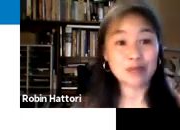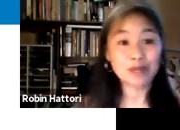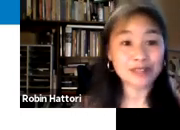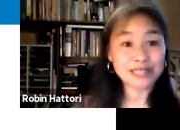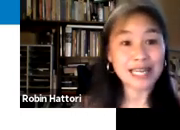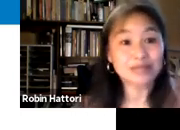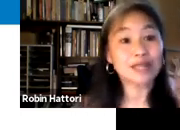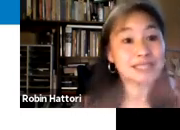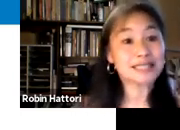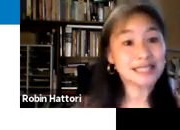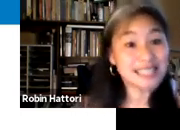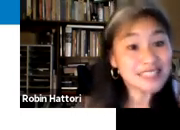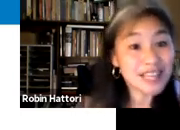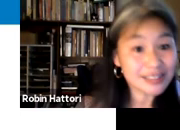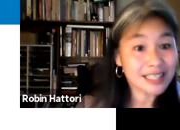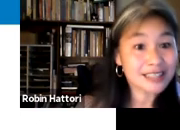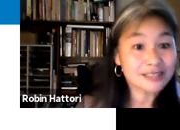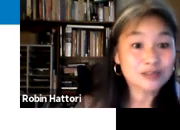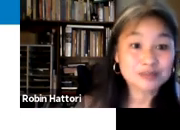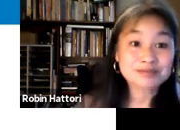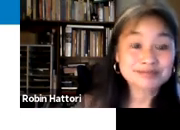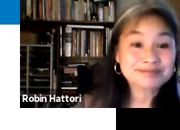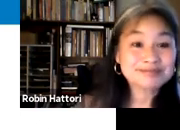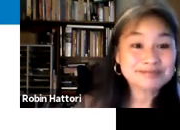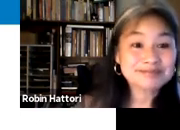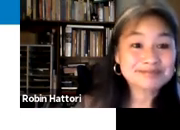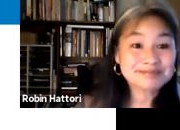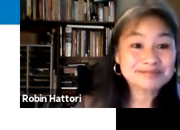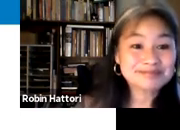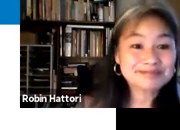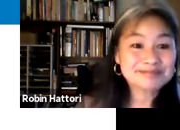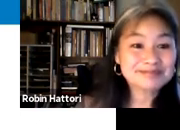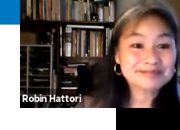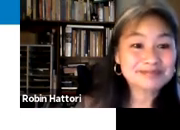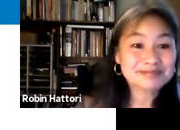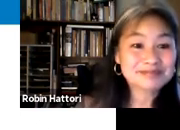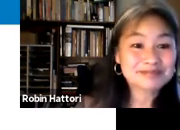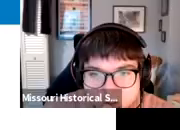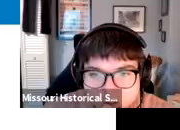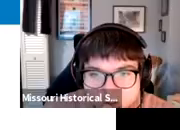never quite recovered from that experience. And so he did die at a pretty young age.